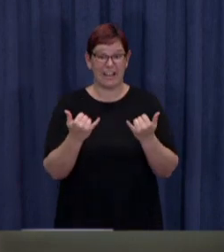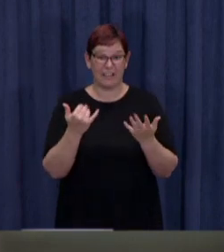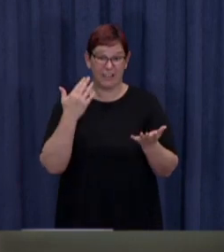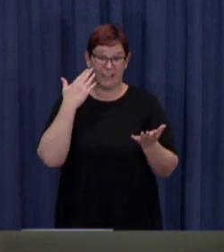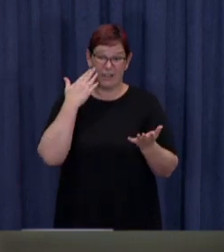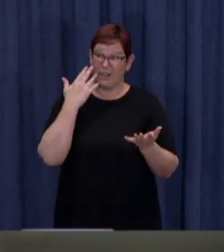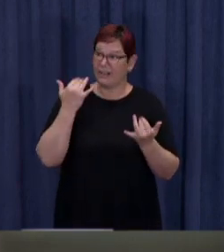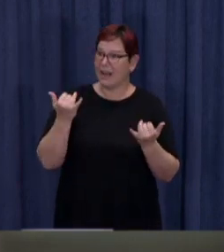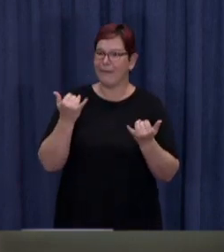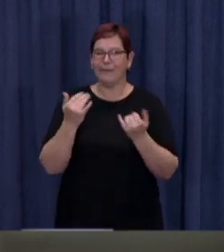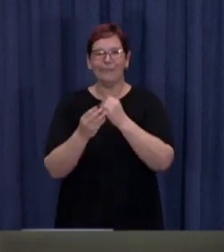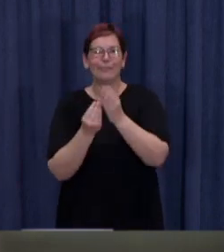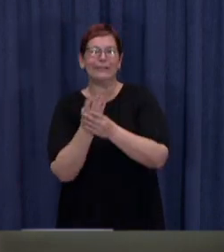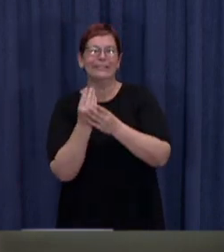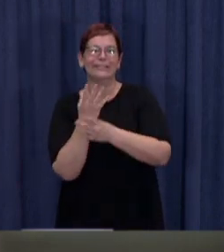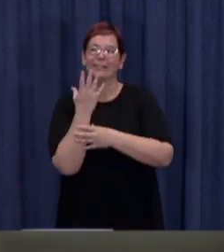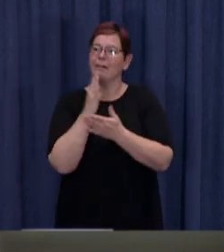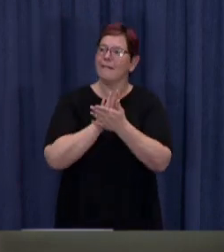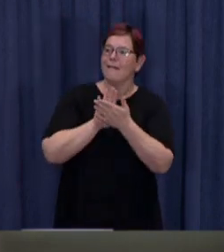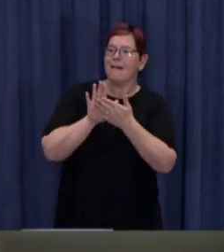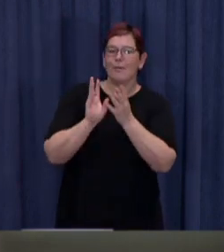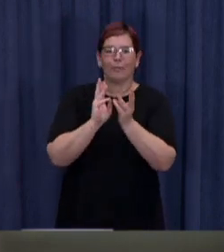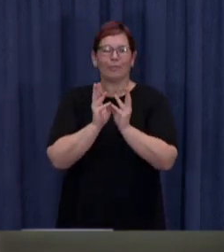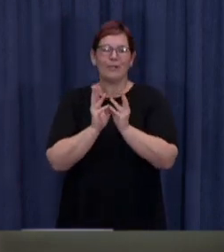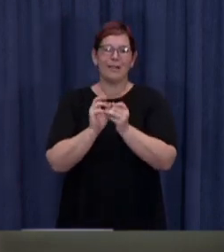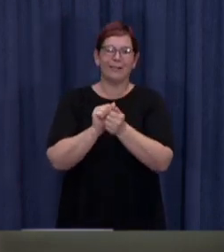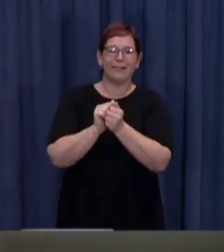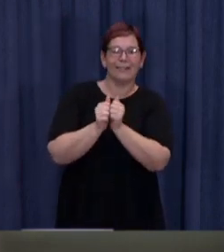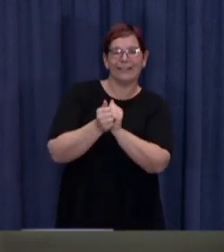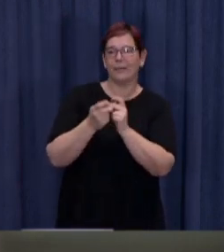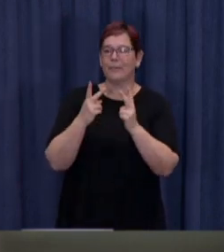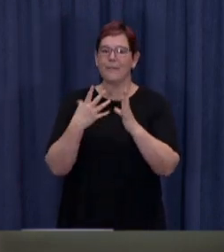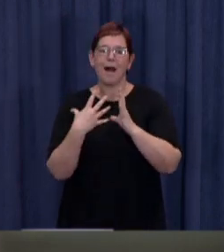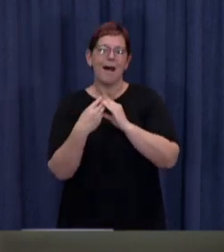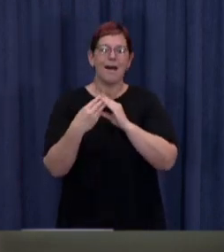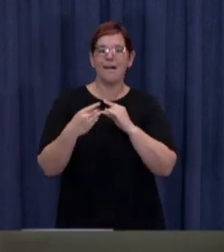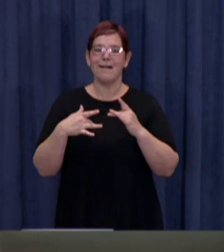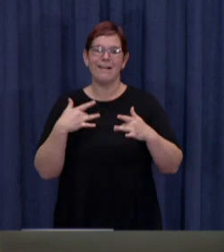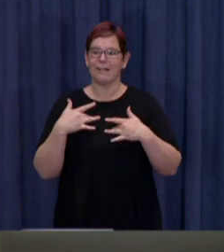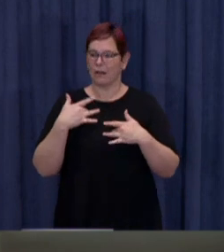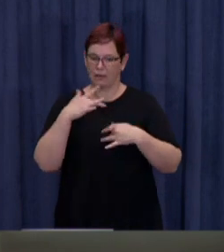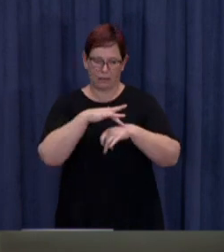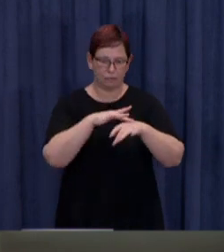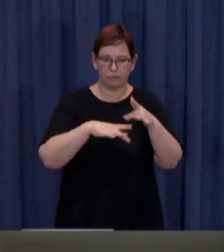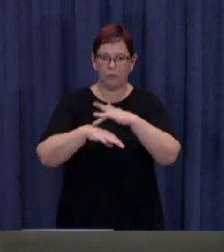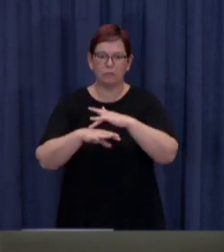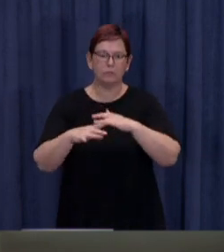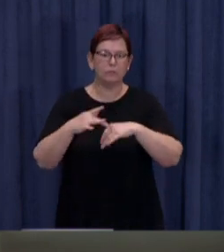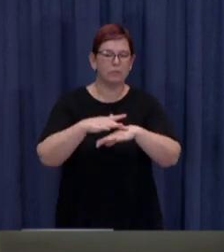proximity playing these games where people are in physical contact and close contact with each other even when it comes to taking a walk people have to